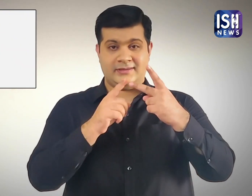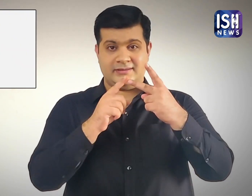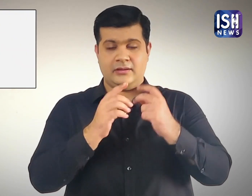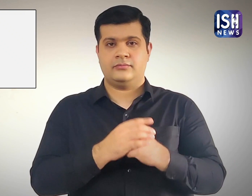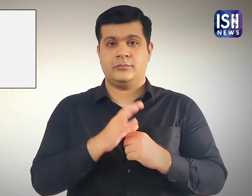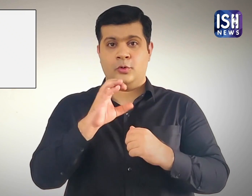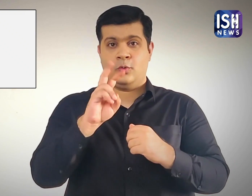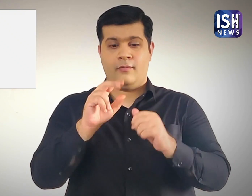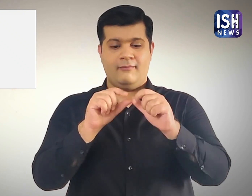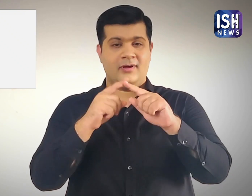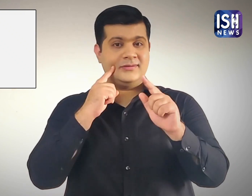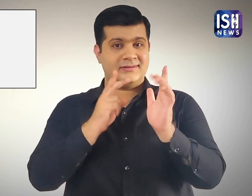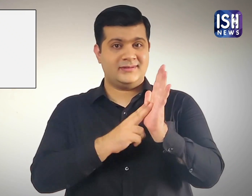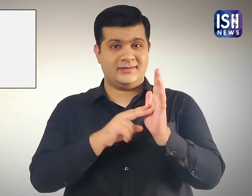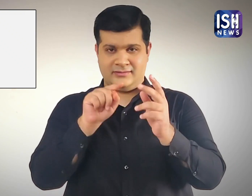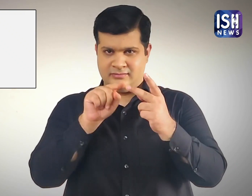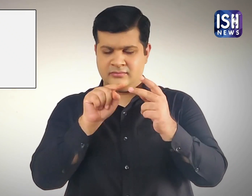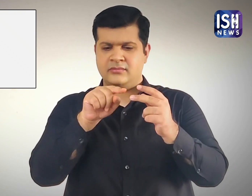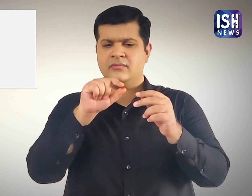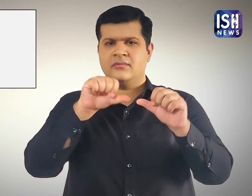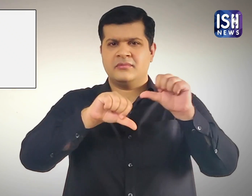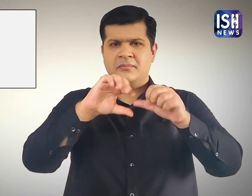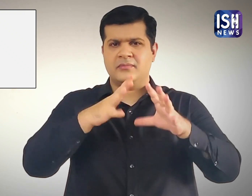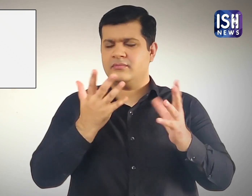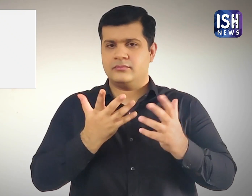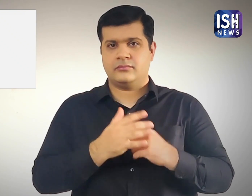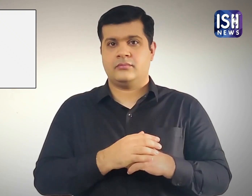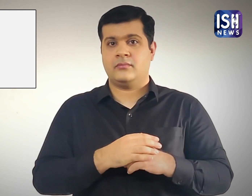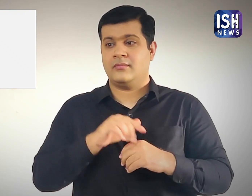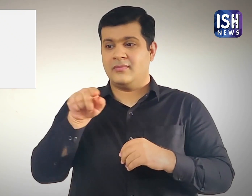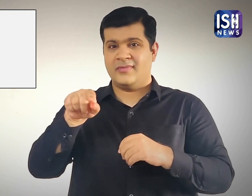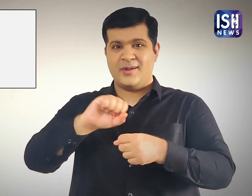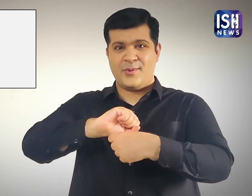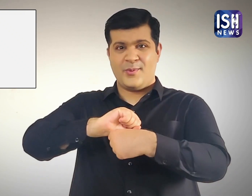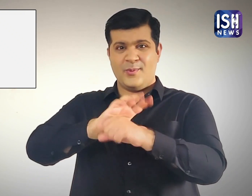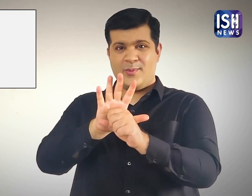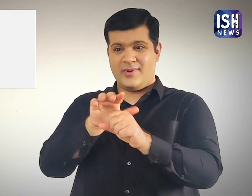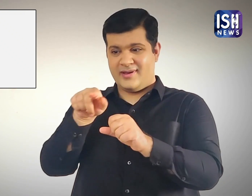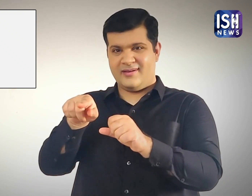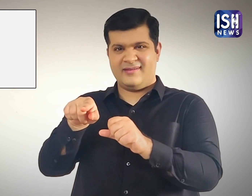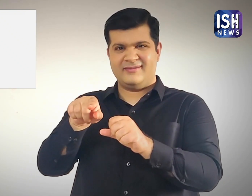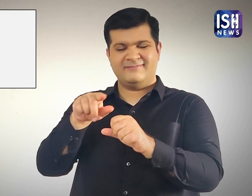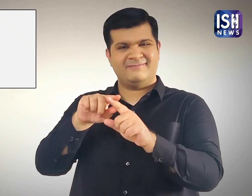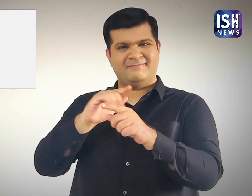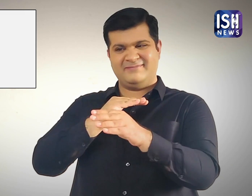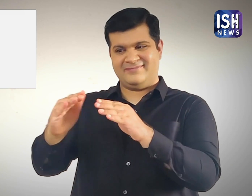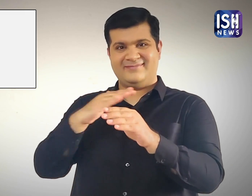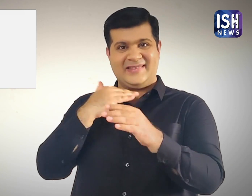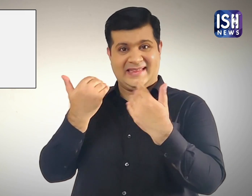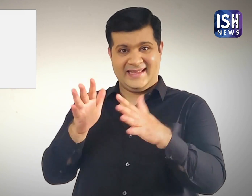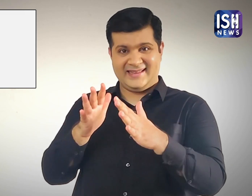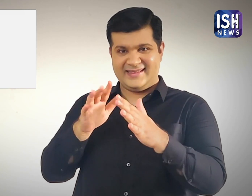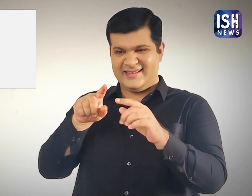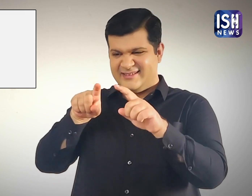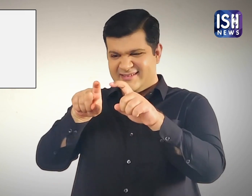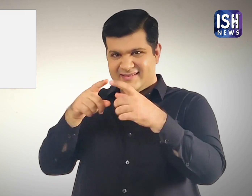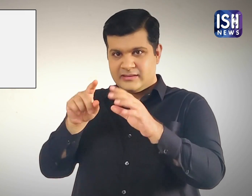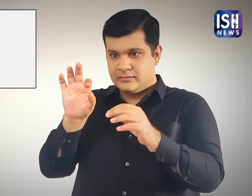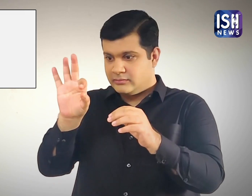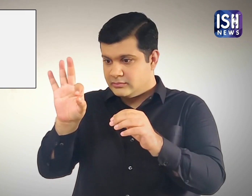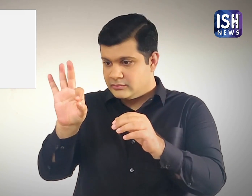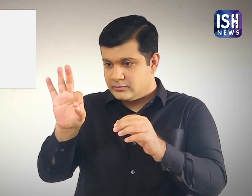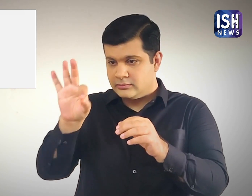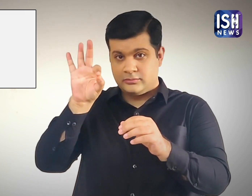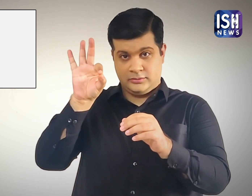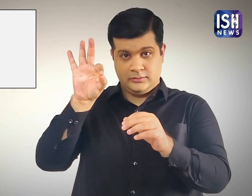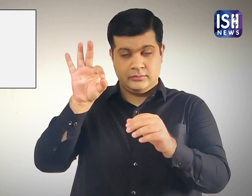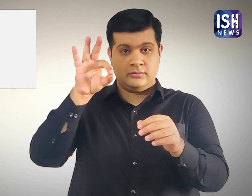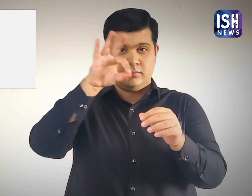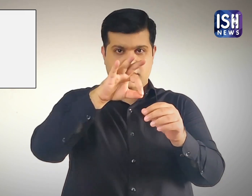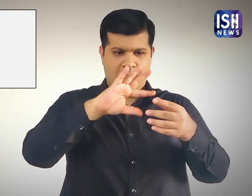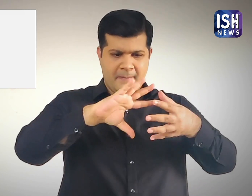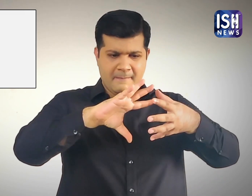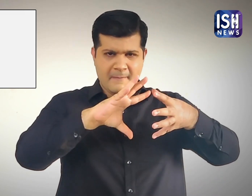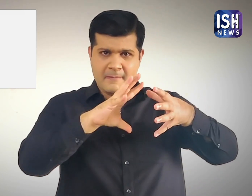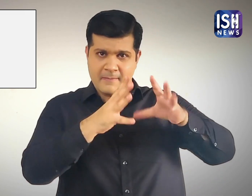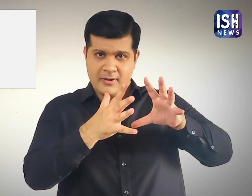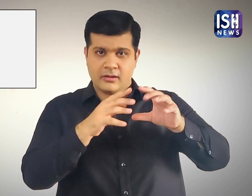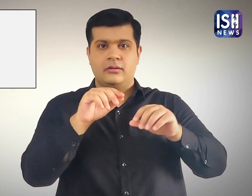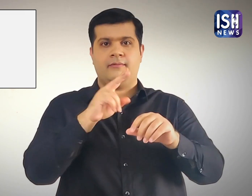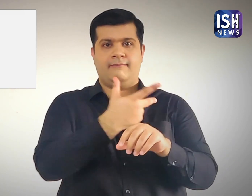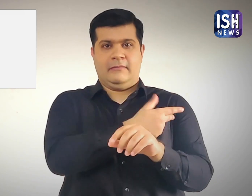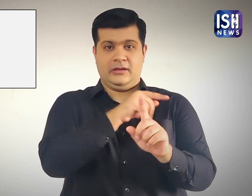COVAXIN vaccine is made up of killed coronaviruses.